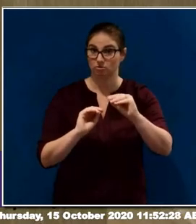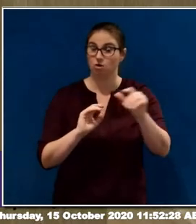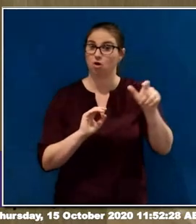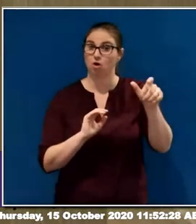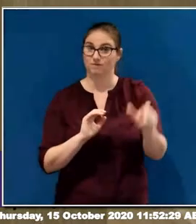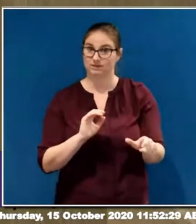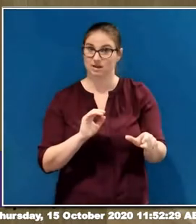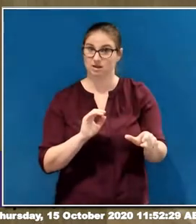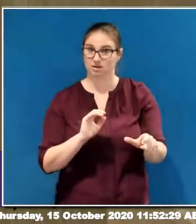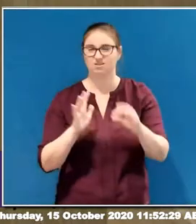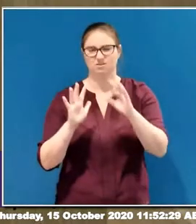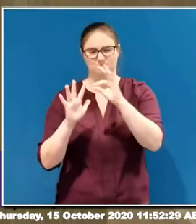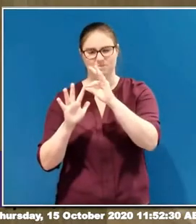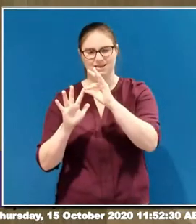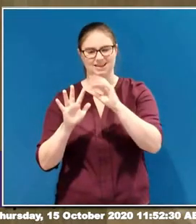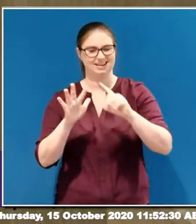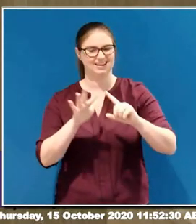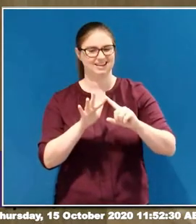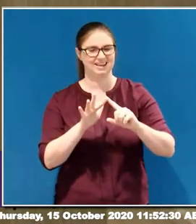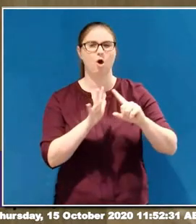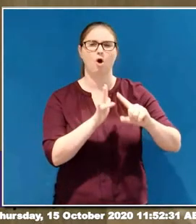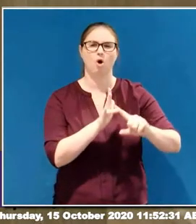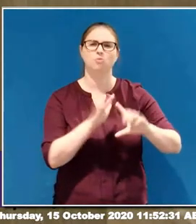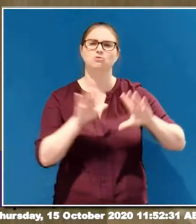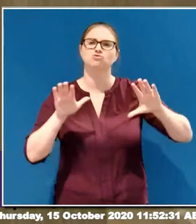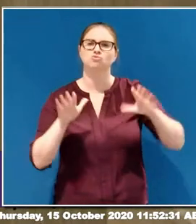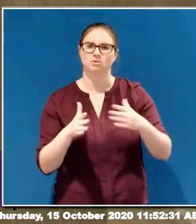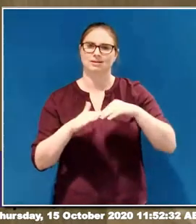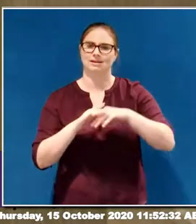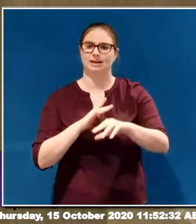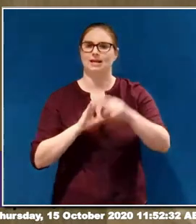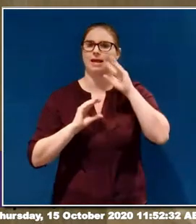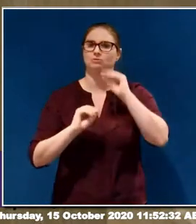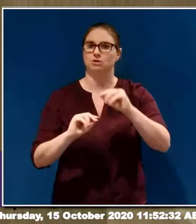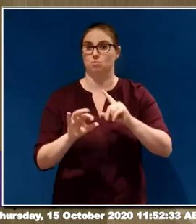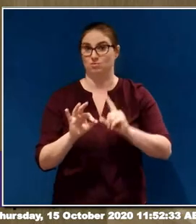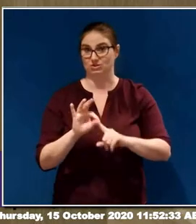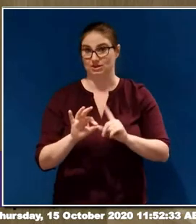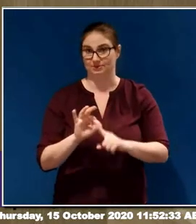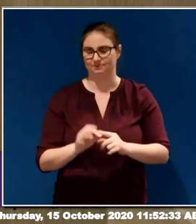It says also you were a state-wide Validator in 2007, what's that?